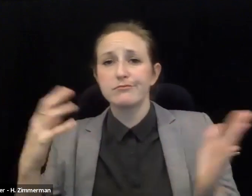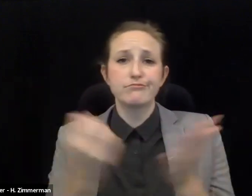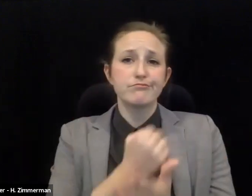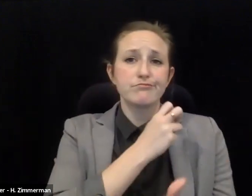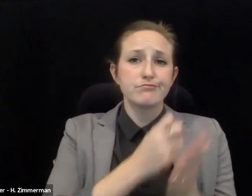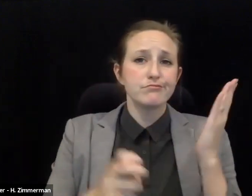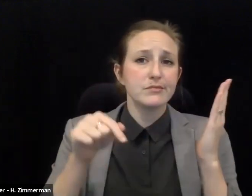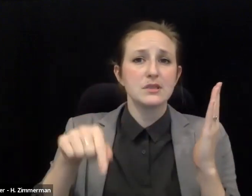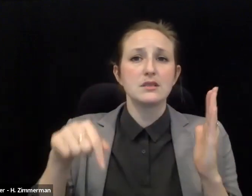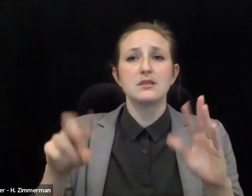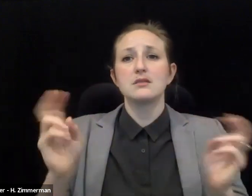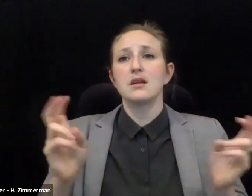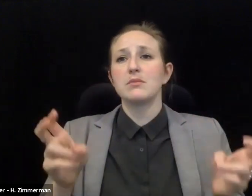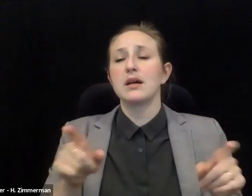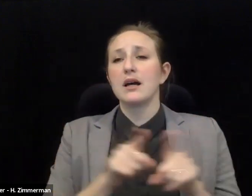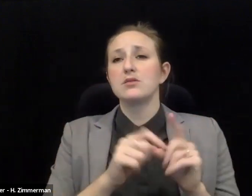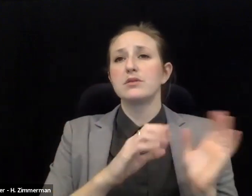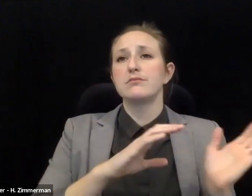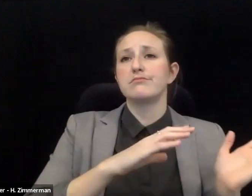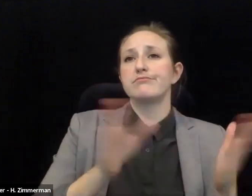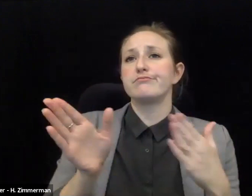as we were getting everything virtually